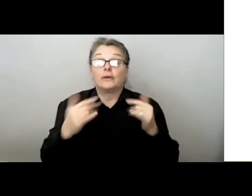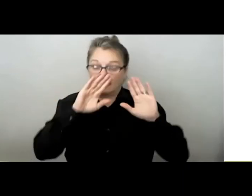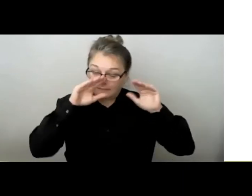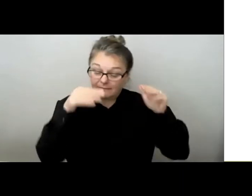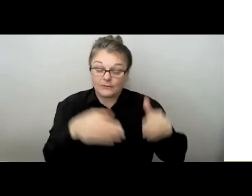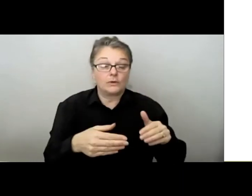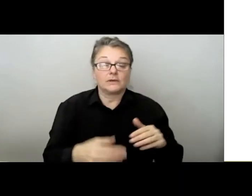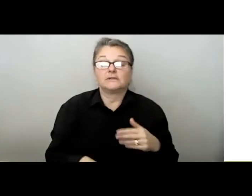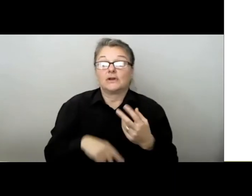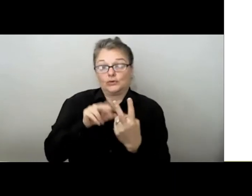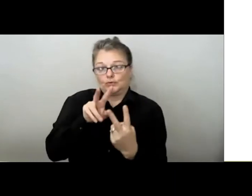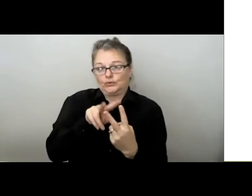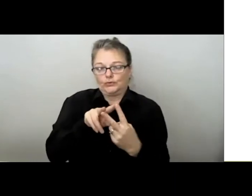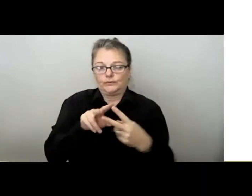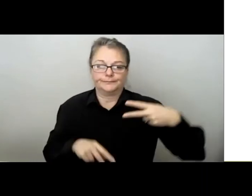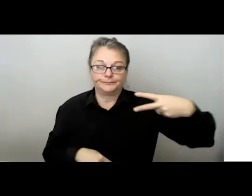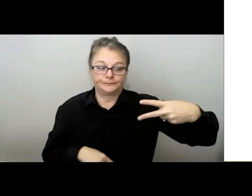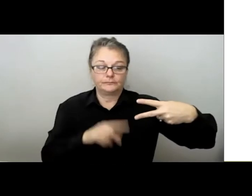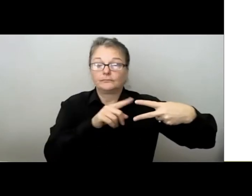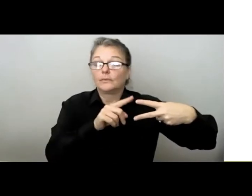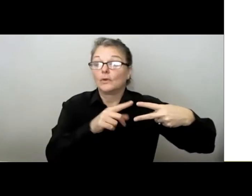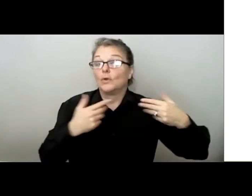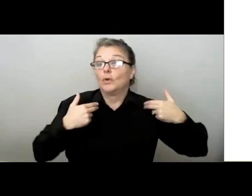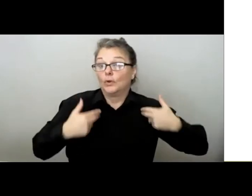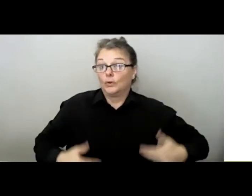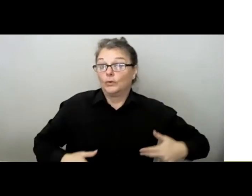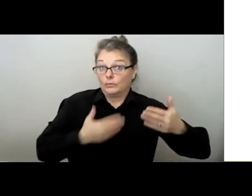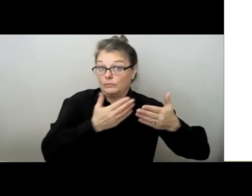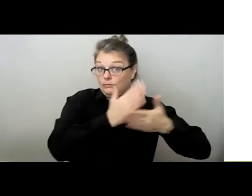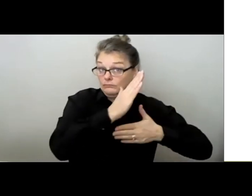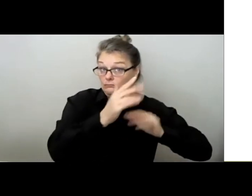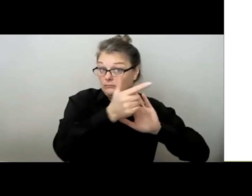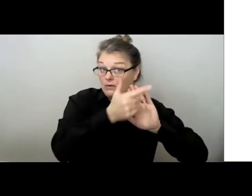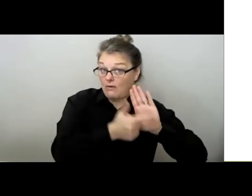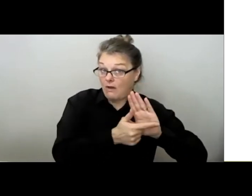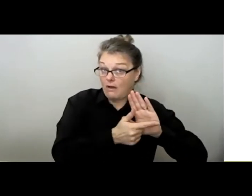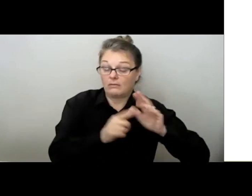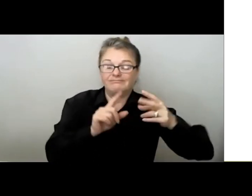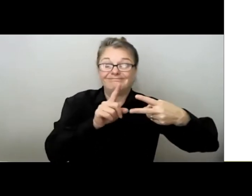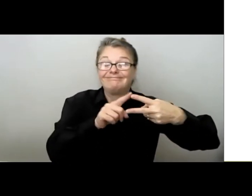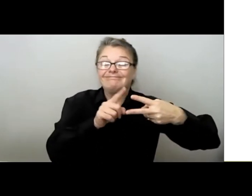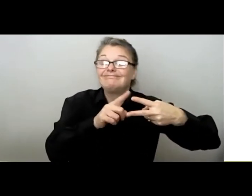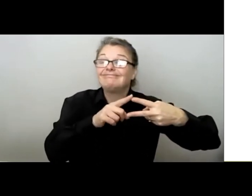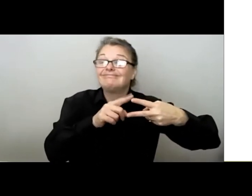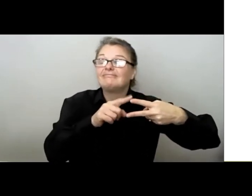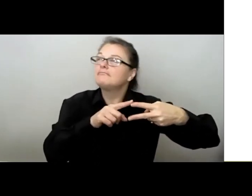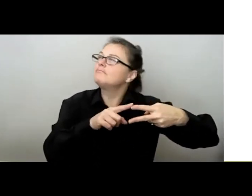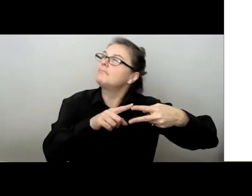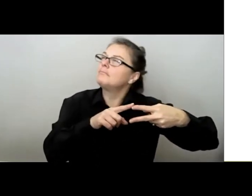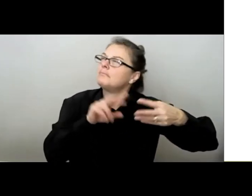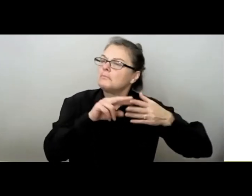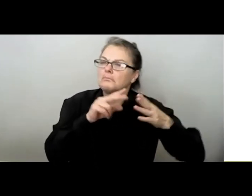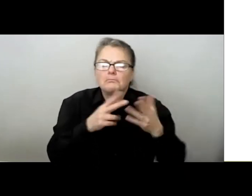WHICH GIVE PERSONS THE RIGHT TO BE FREE FROM DISCRIMINATION AND HARASSMENT.